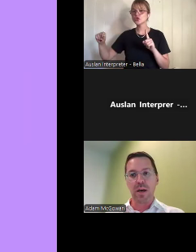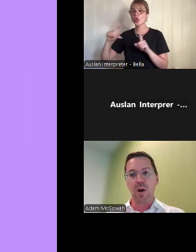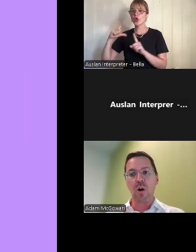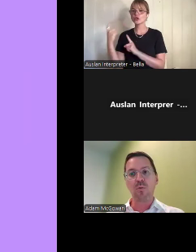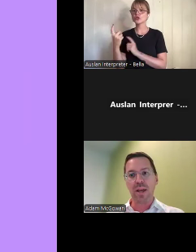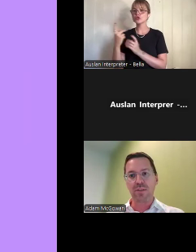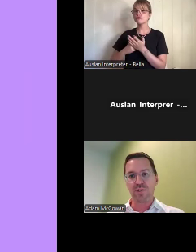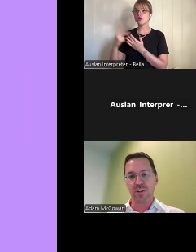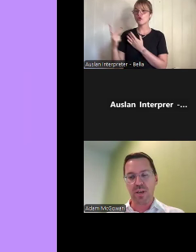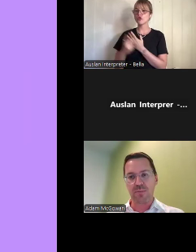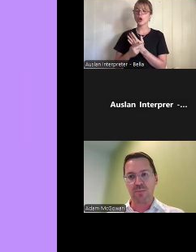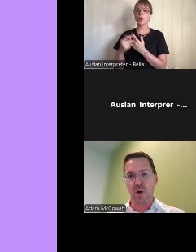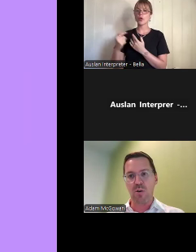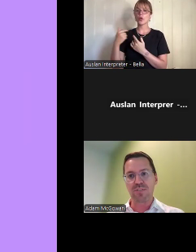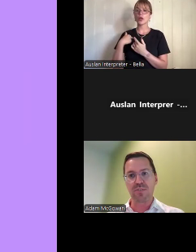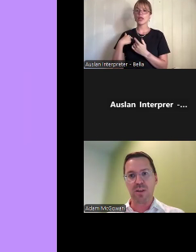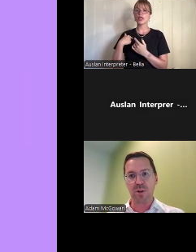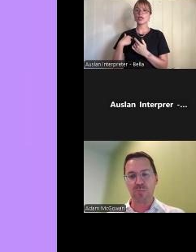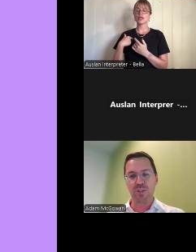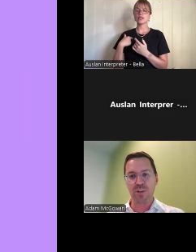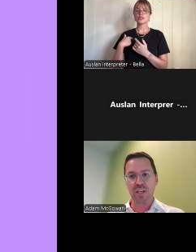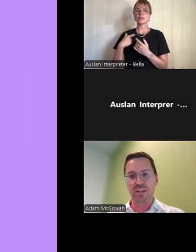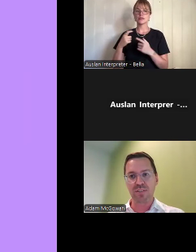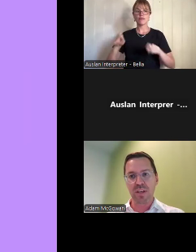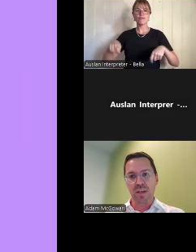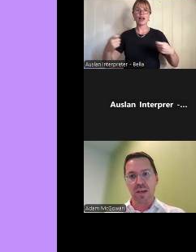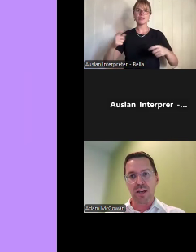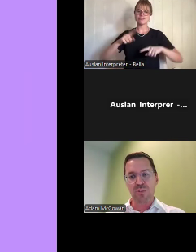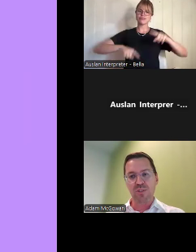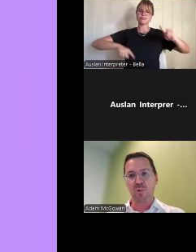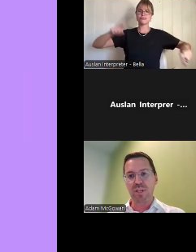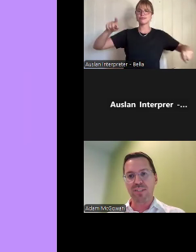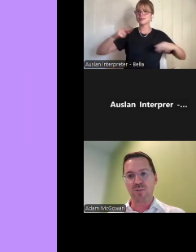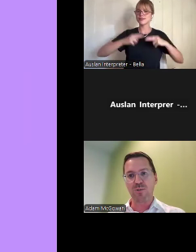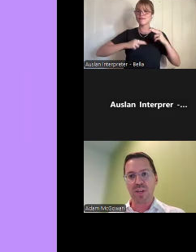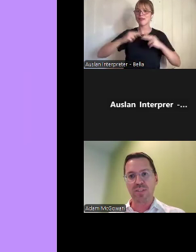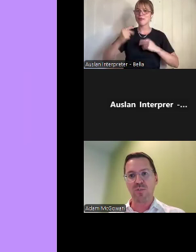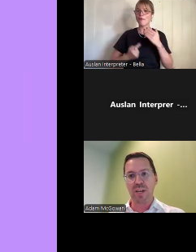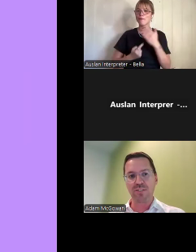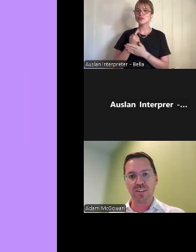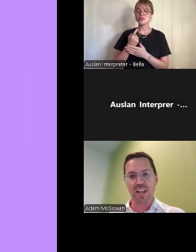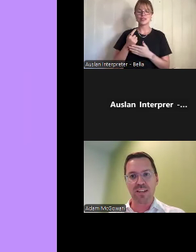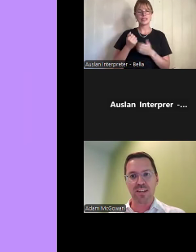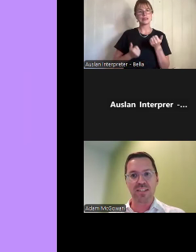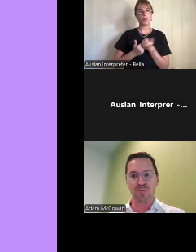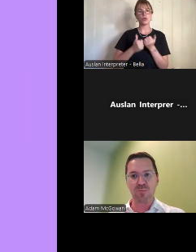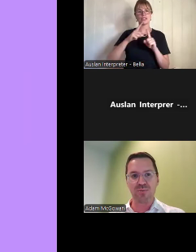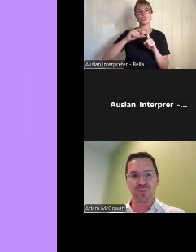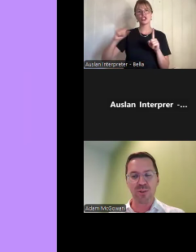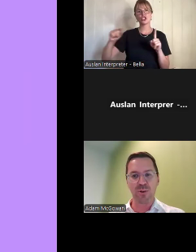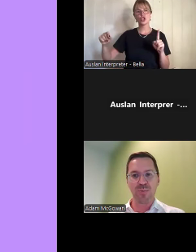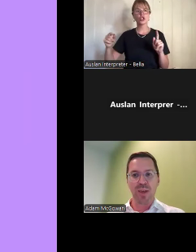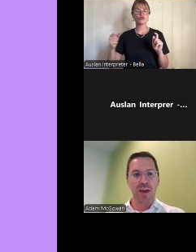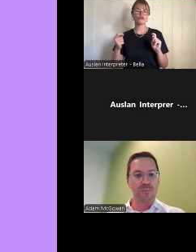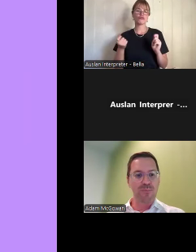a whole range of development opportunities supporting digital transformation and adaption. So